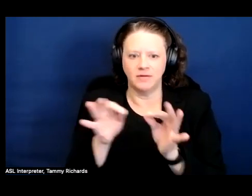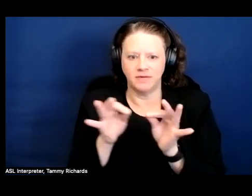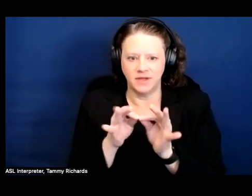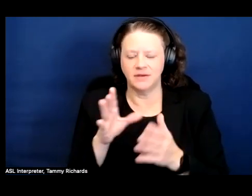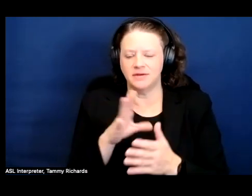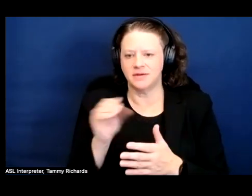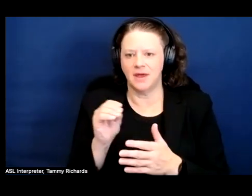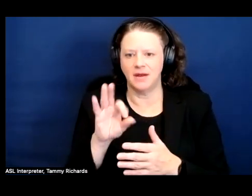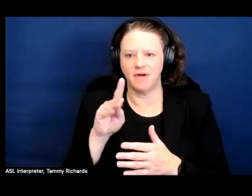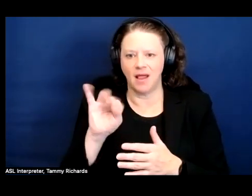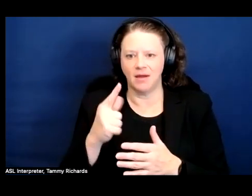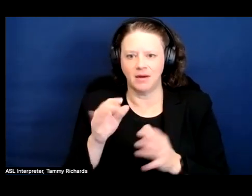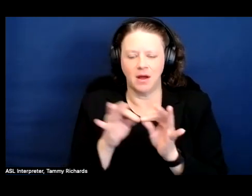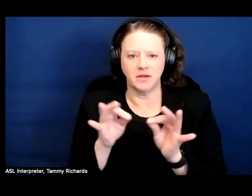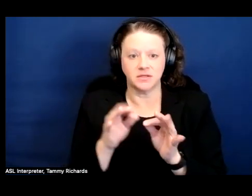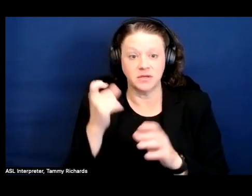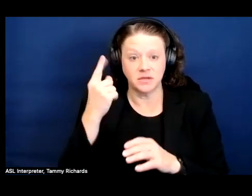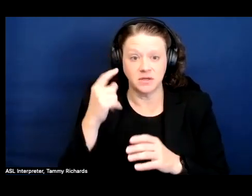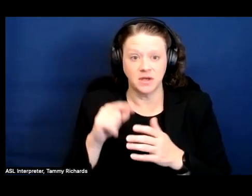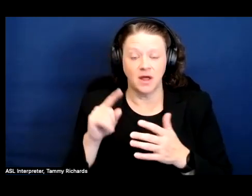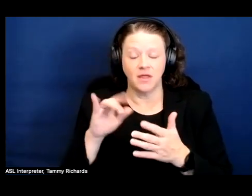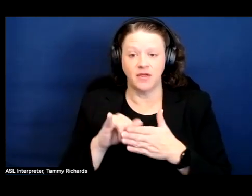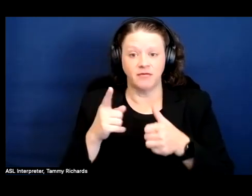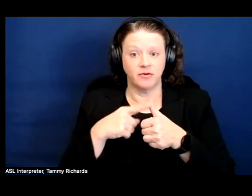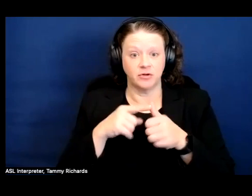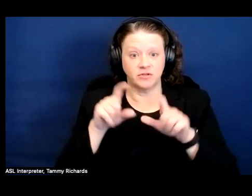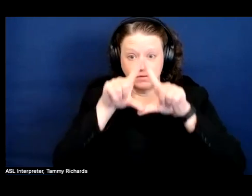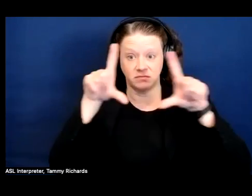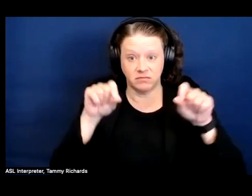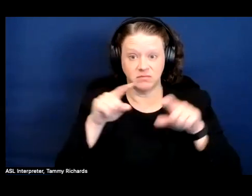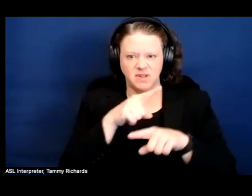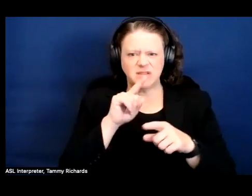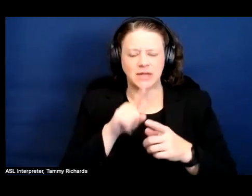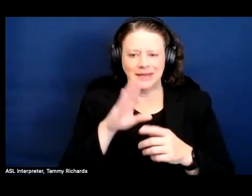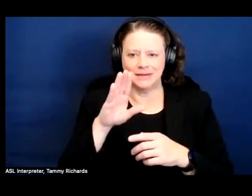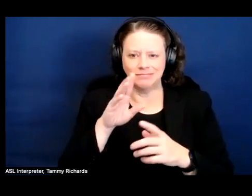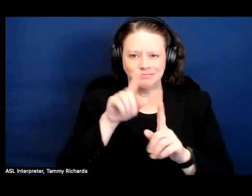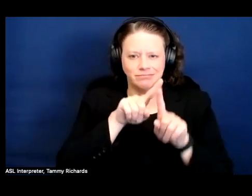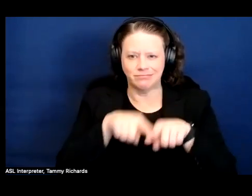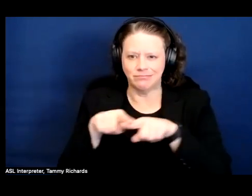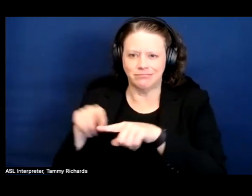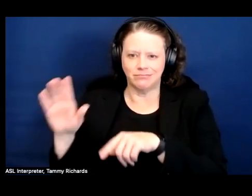that it was the starting point for people with Section 8 to go,